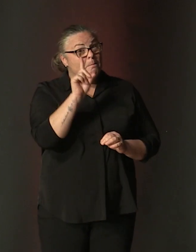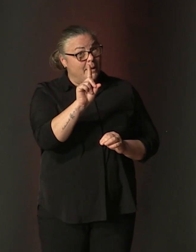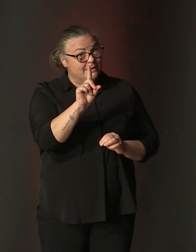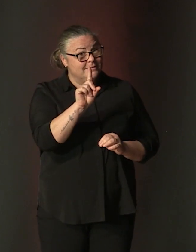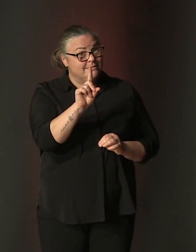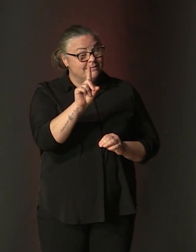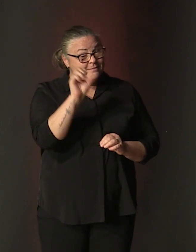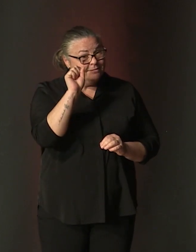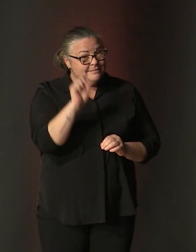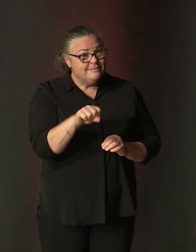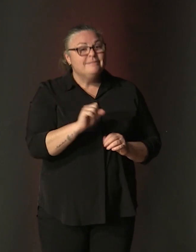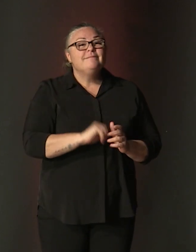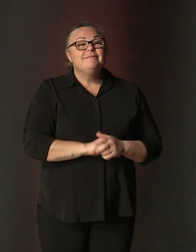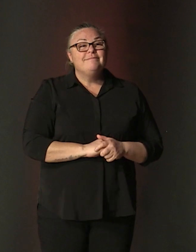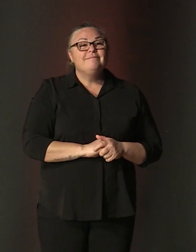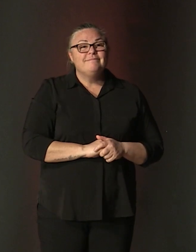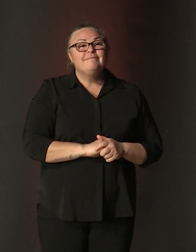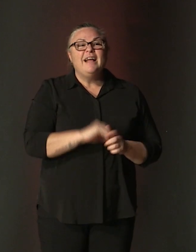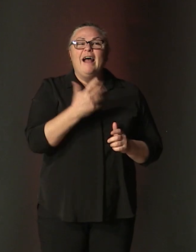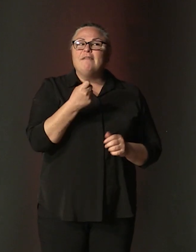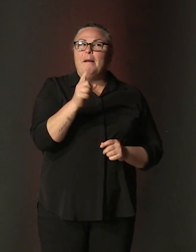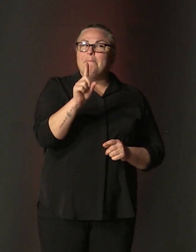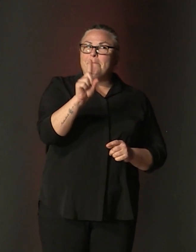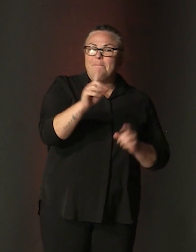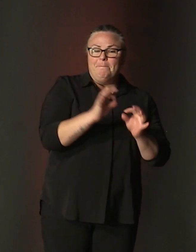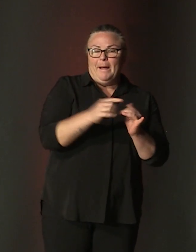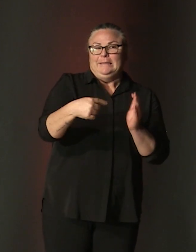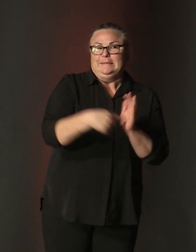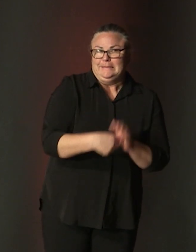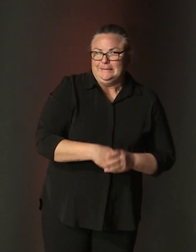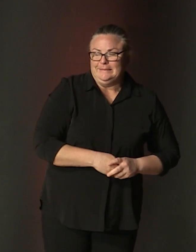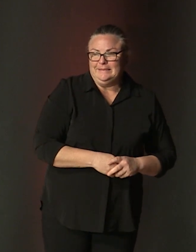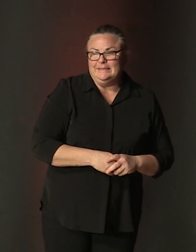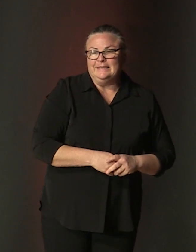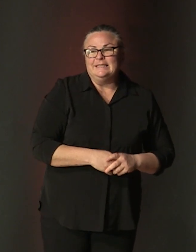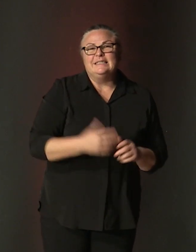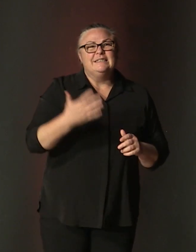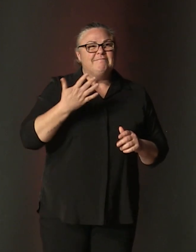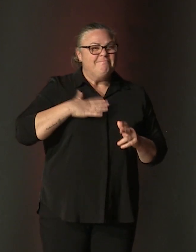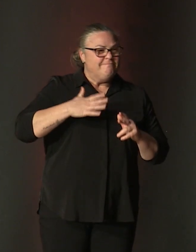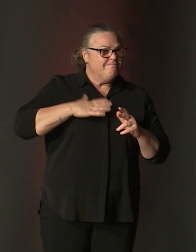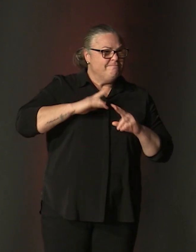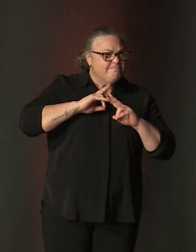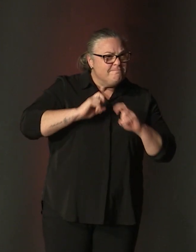And yes, there is a but. Much research is necessary to discover all these enzymes,